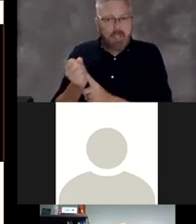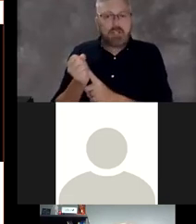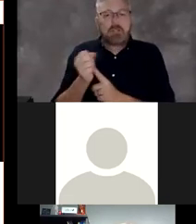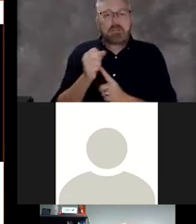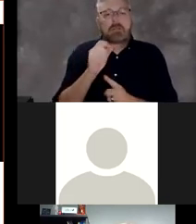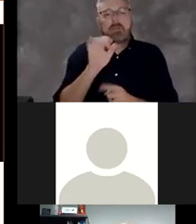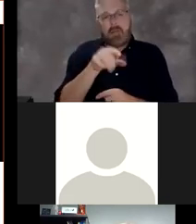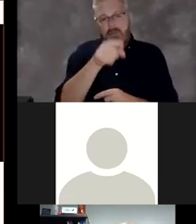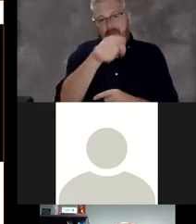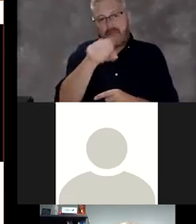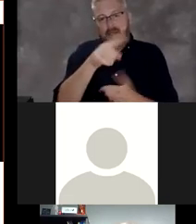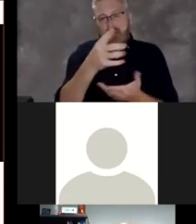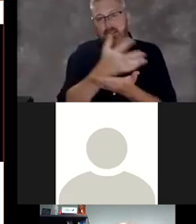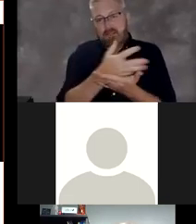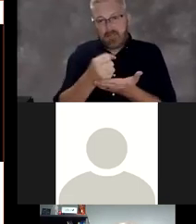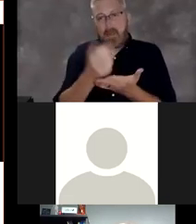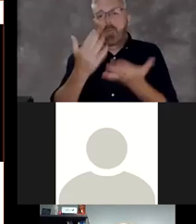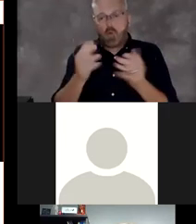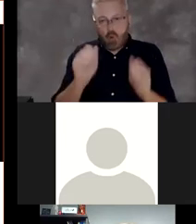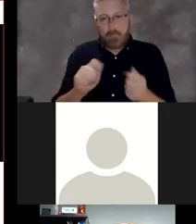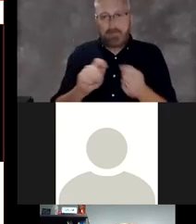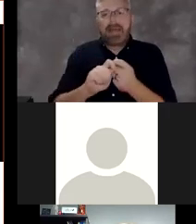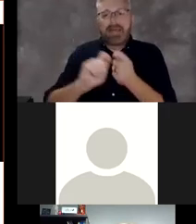STATUTE OF LIMITATIONS MIGHT BE EXTENDED, SUCH AS IF SOMEBODY